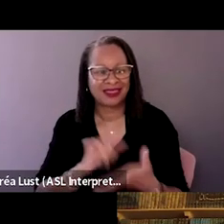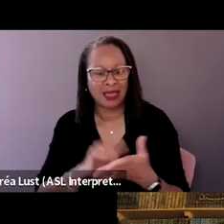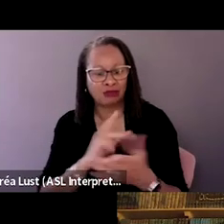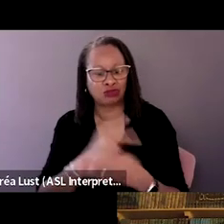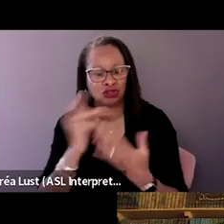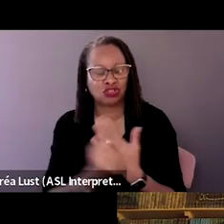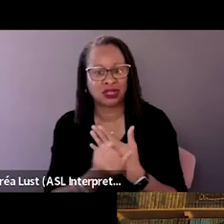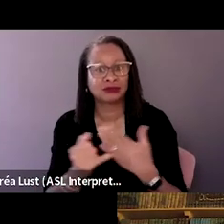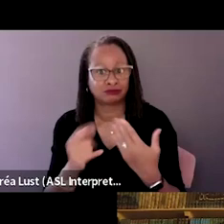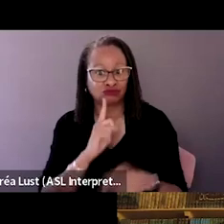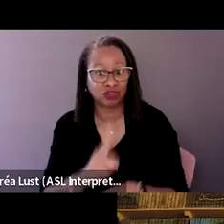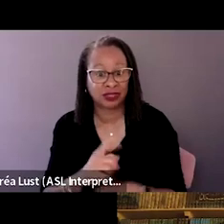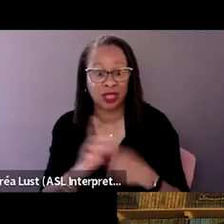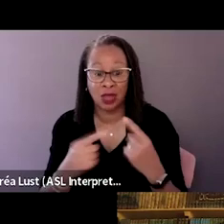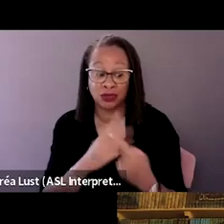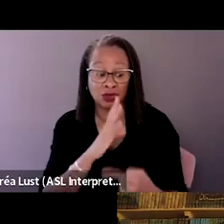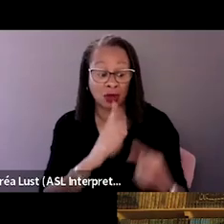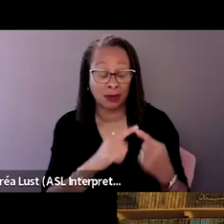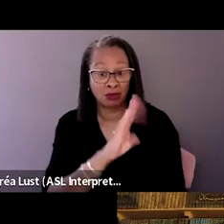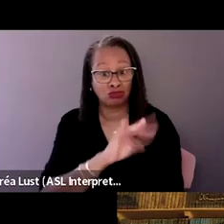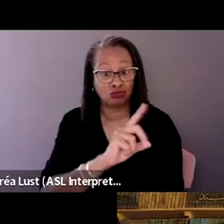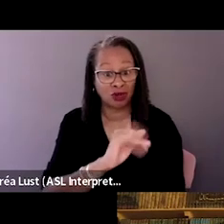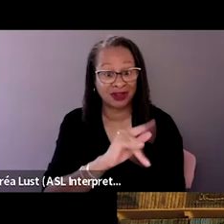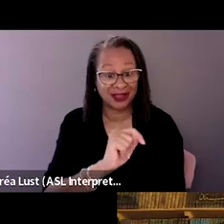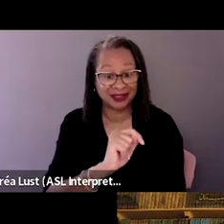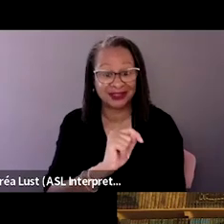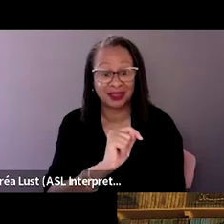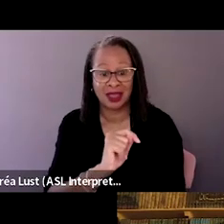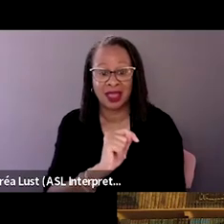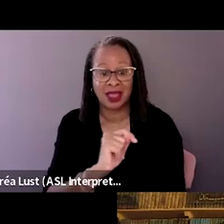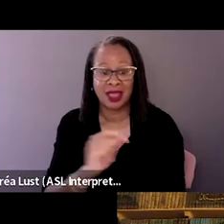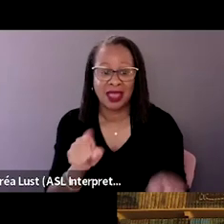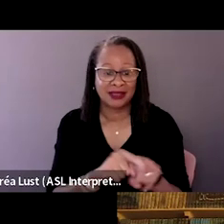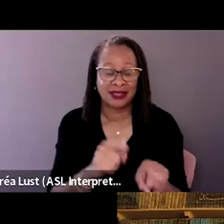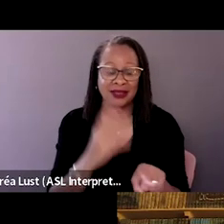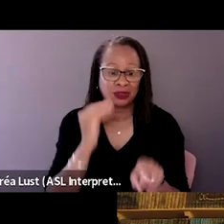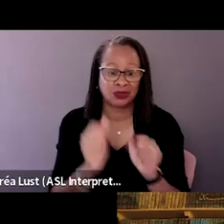When it comes to the broadcast, in our experience at AJD at Al Jazeera.